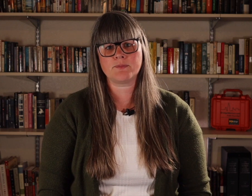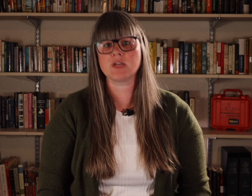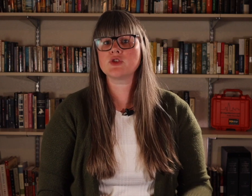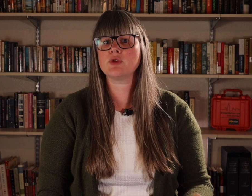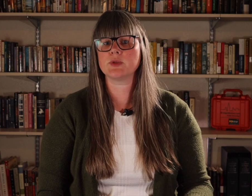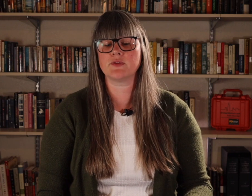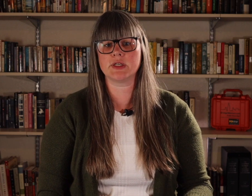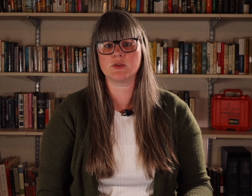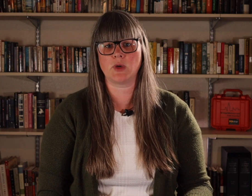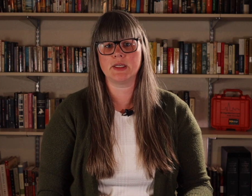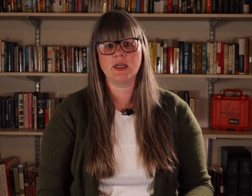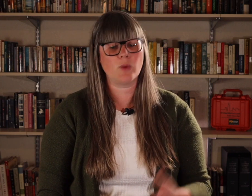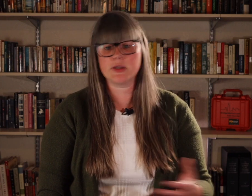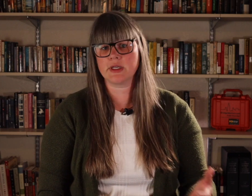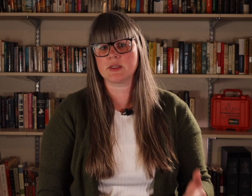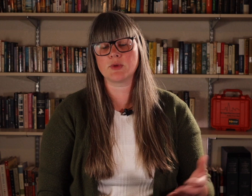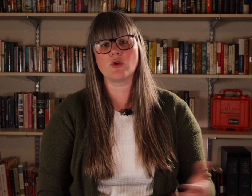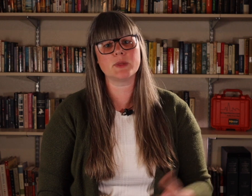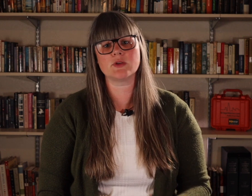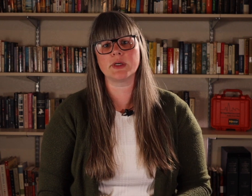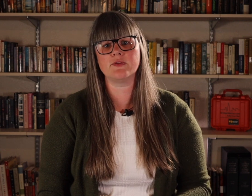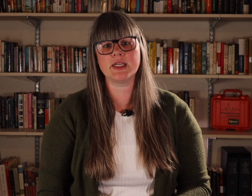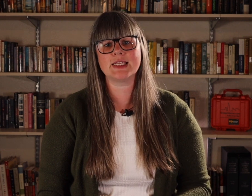A script if there is one, whether it is a performance or an event,